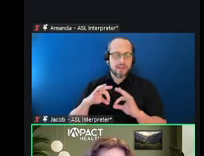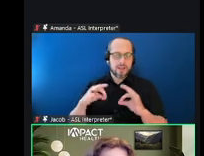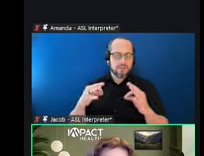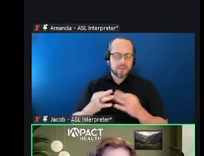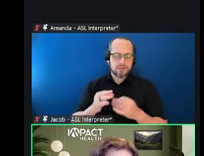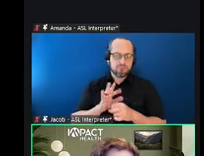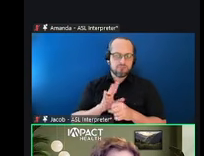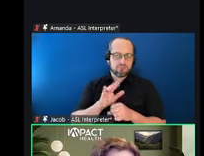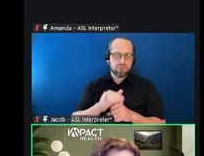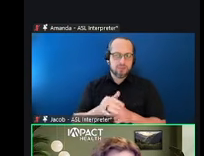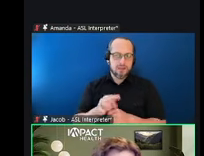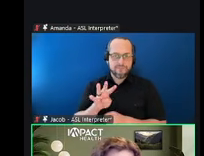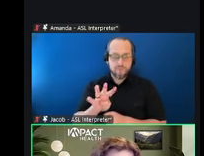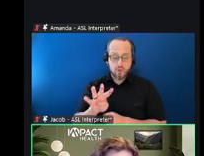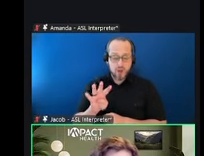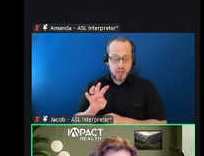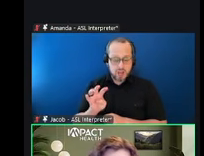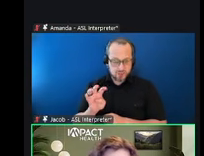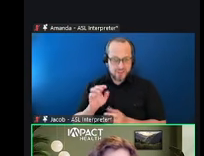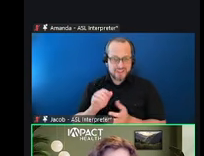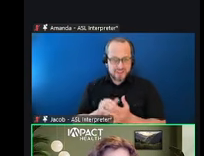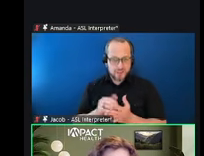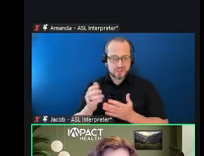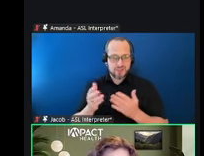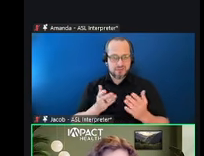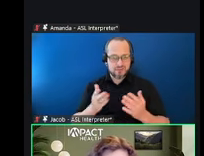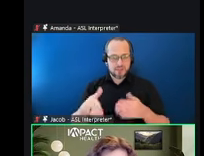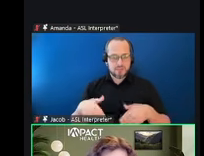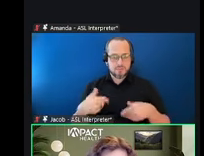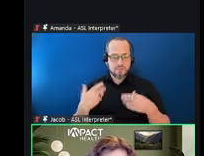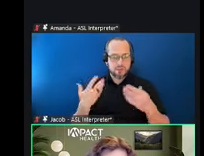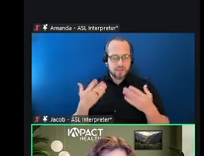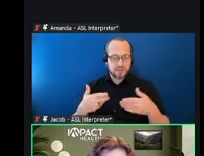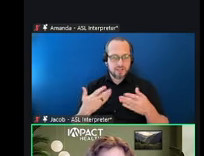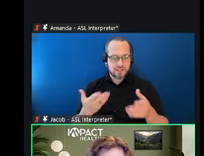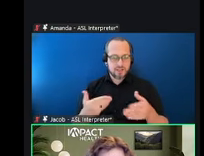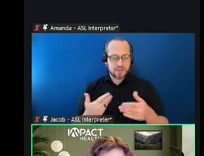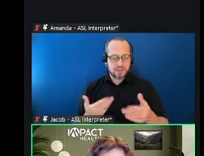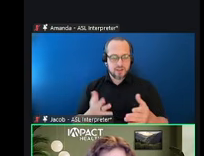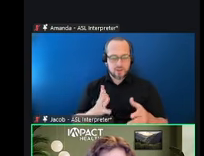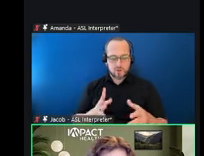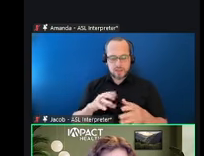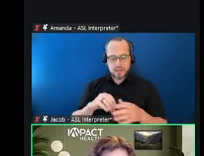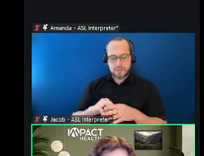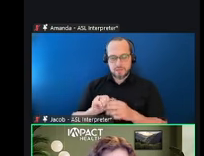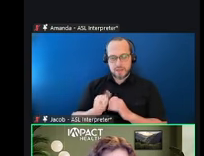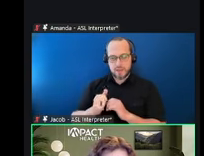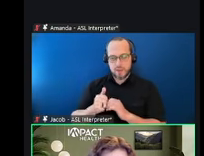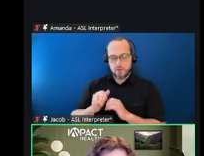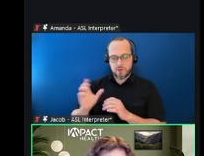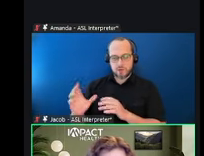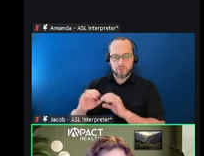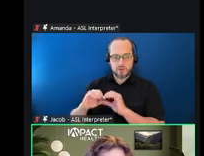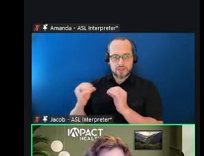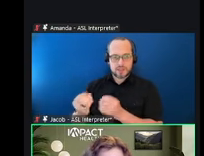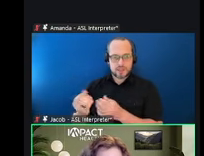Over 400,000 services were provided through the engagement of those organizations and over